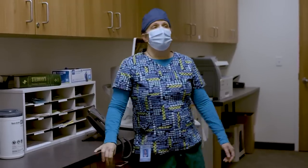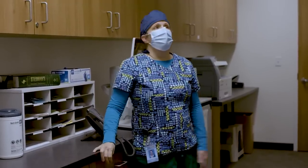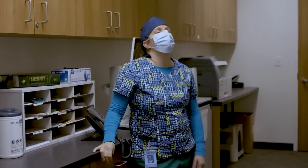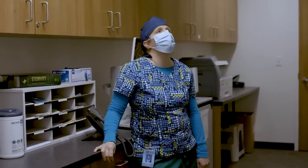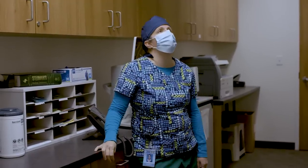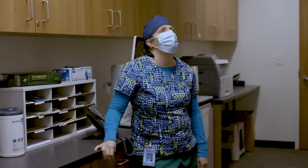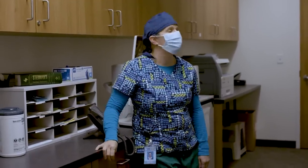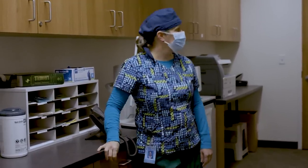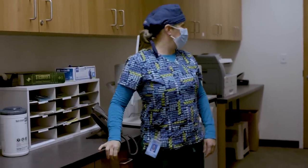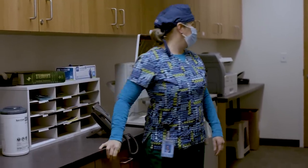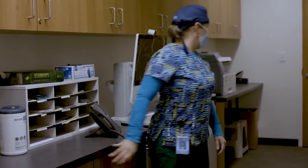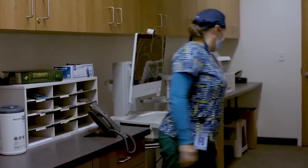[Sigh]